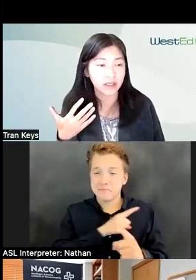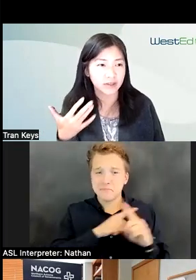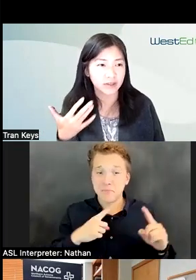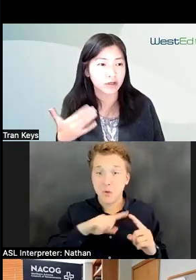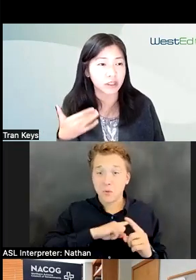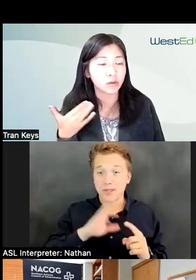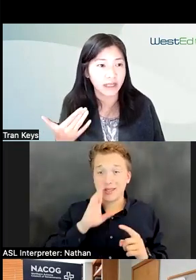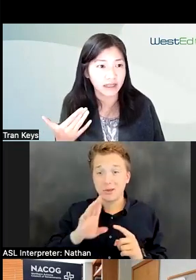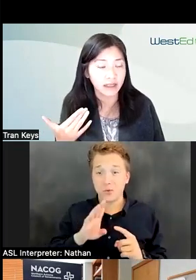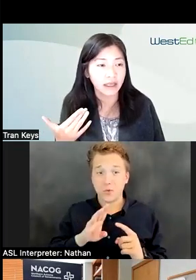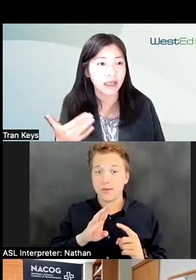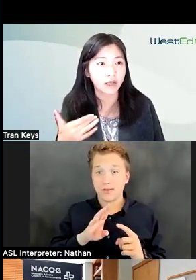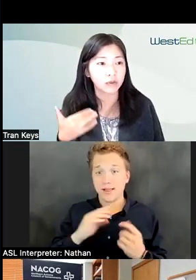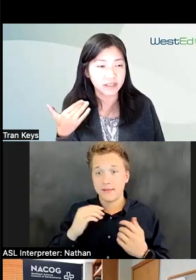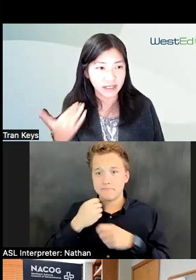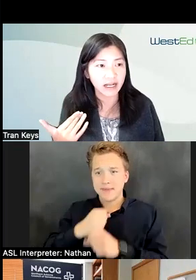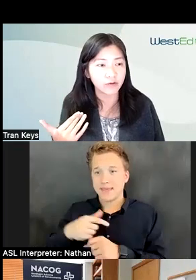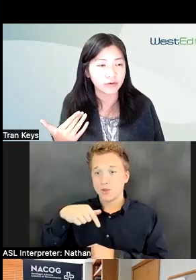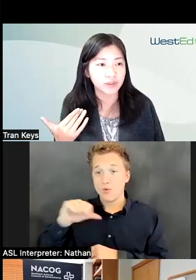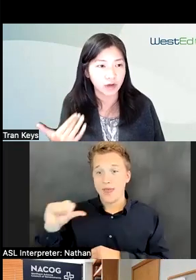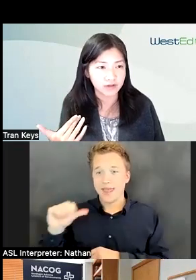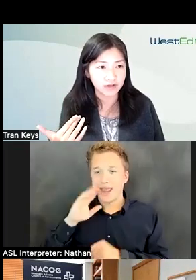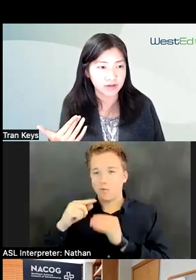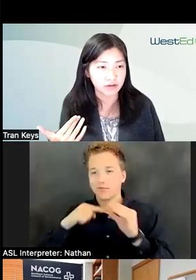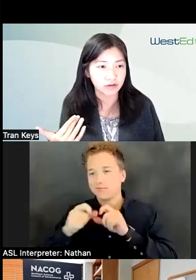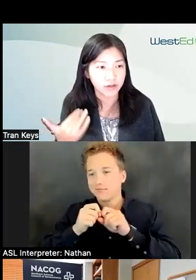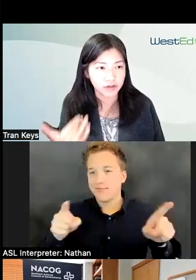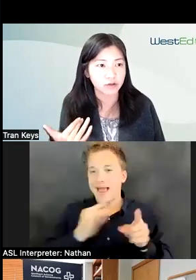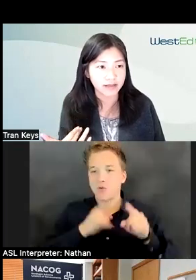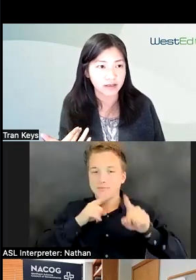together a Q&A, and we'll be sending out the responses to the questions you're asking.